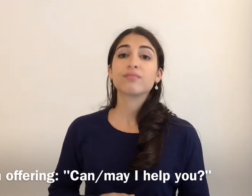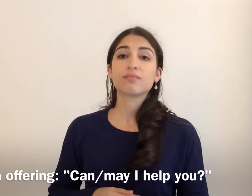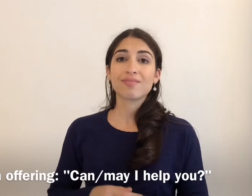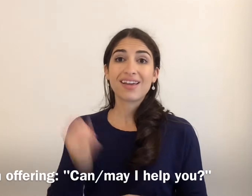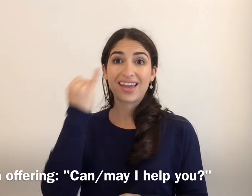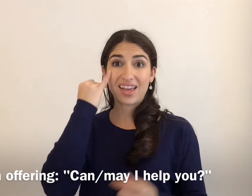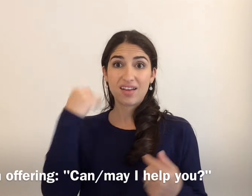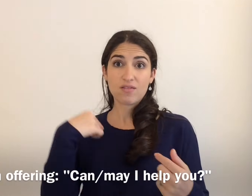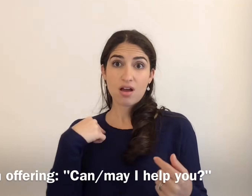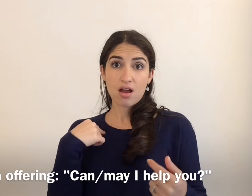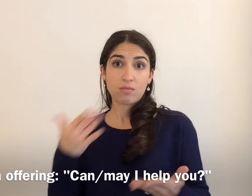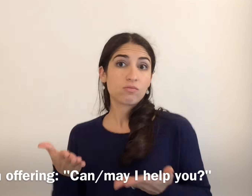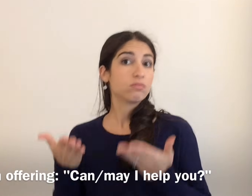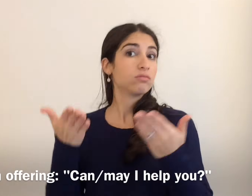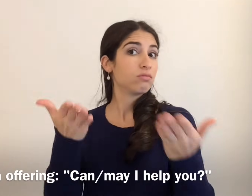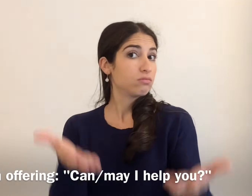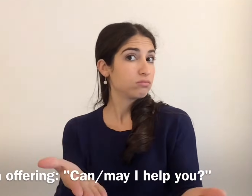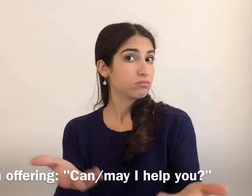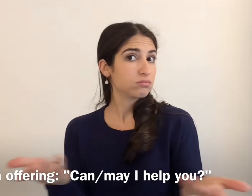And if I'm offering: "Can I help you?"